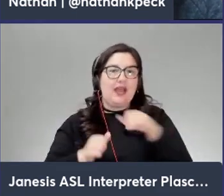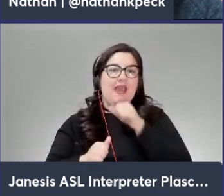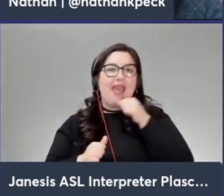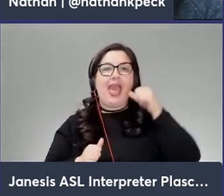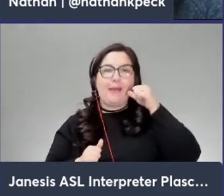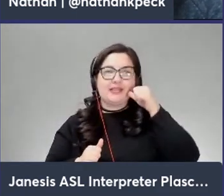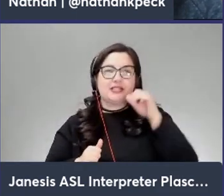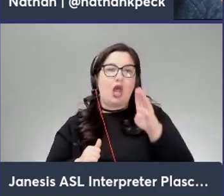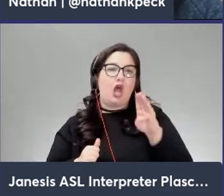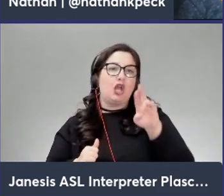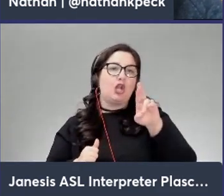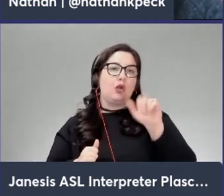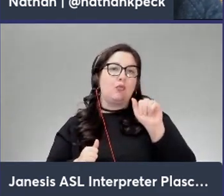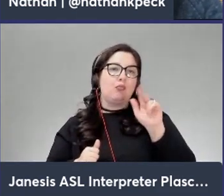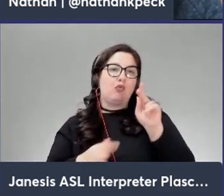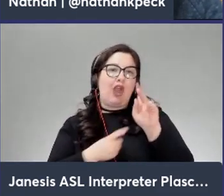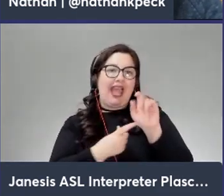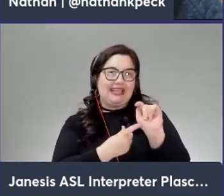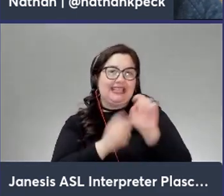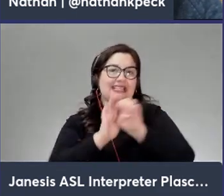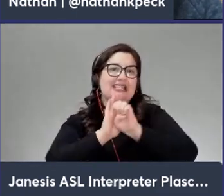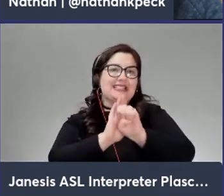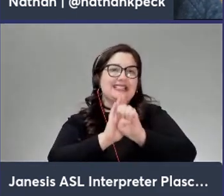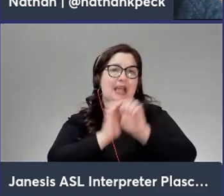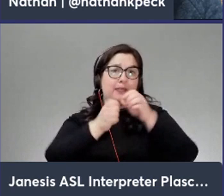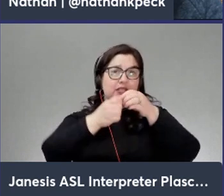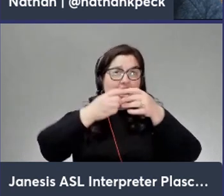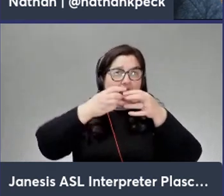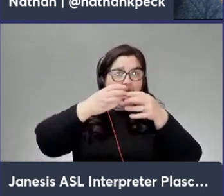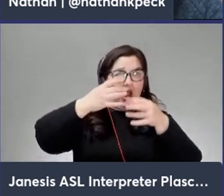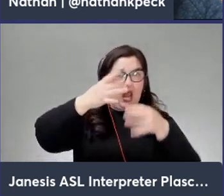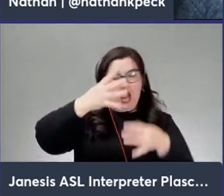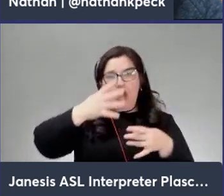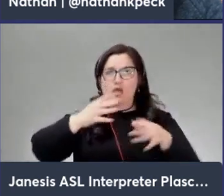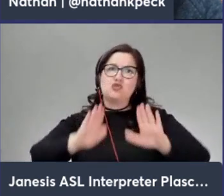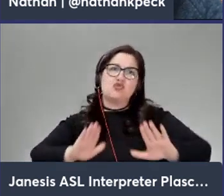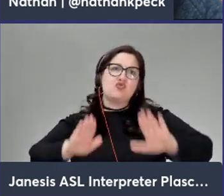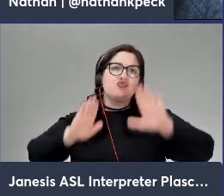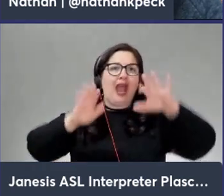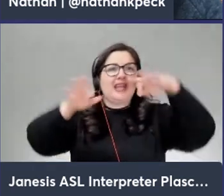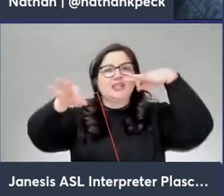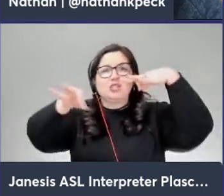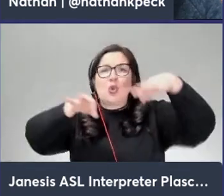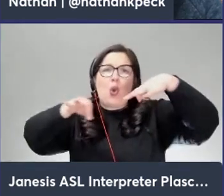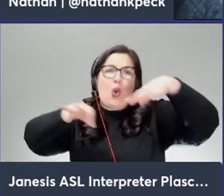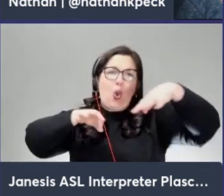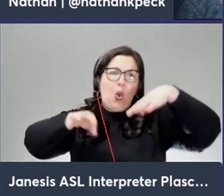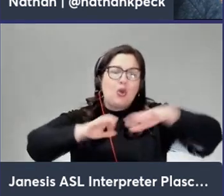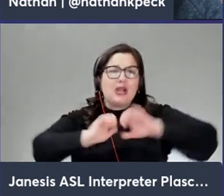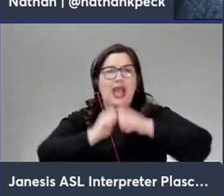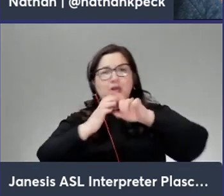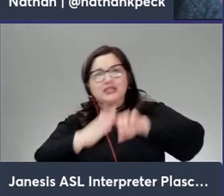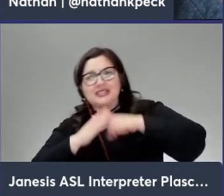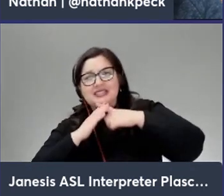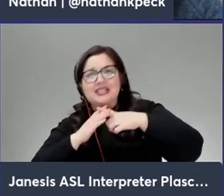And so there's all of these great tutorials on getting started with simple circuits and algorithms.